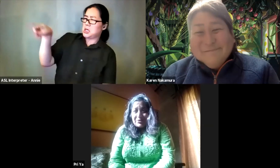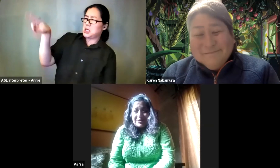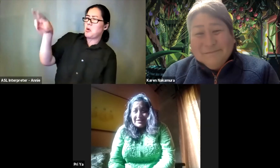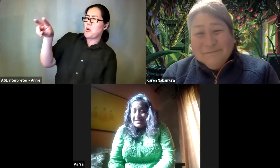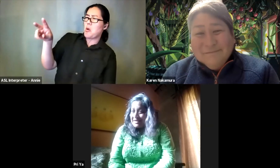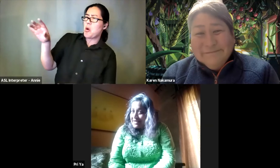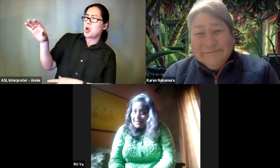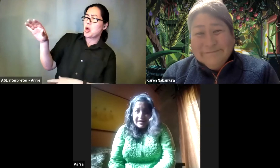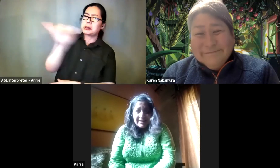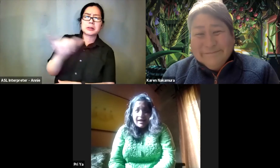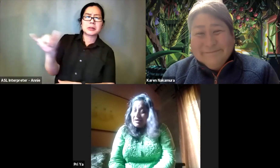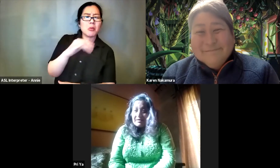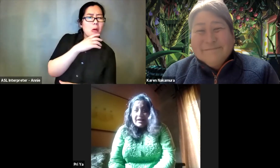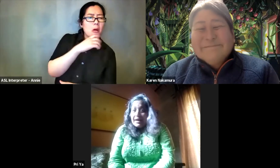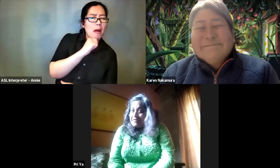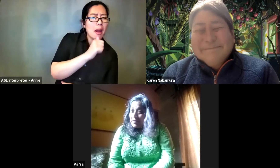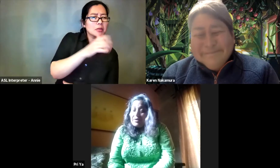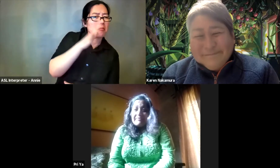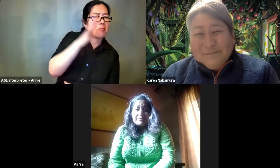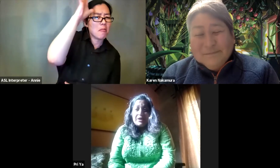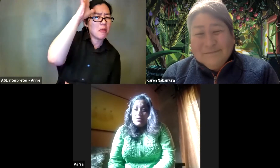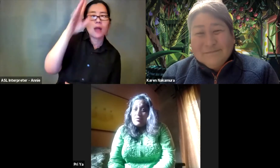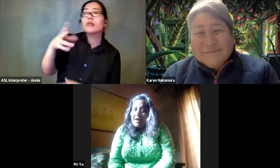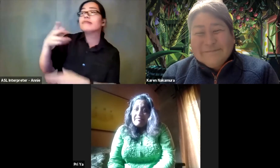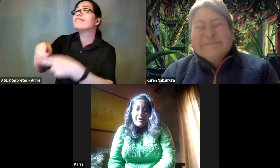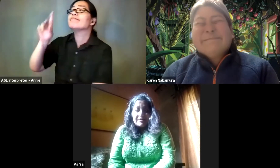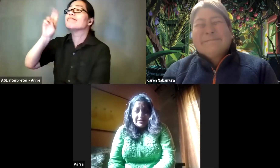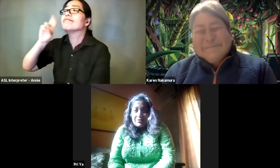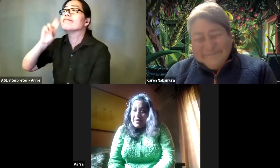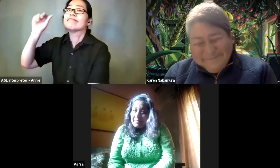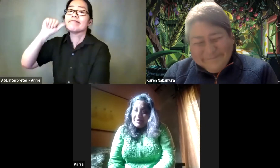sister then it's a uncle if they're old enough to be your grandfather grandmother is this